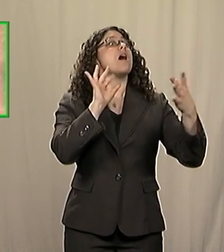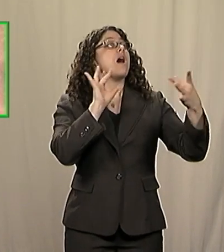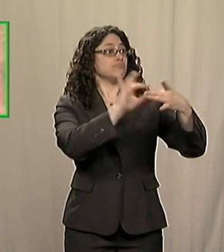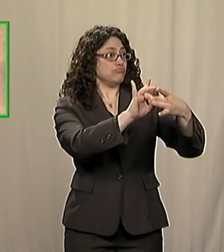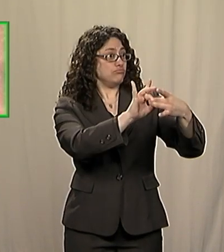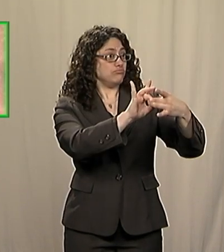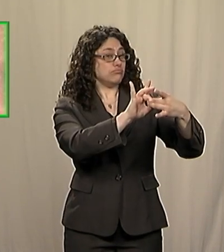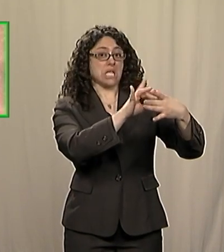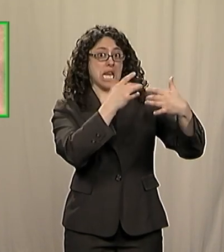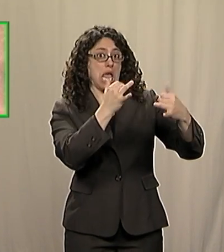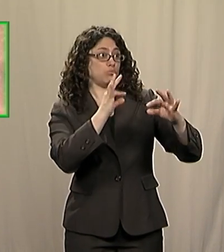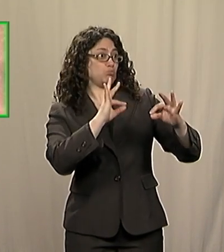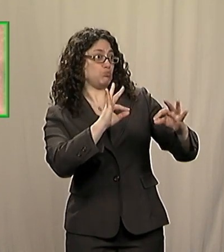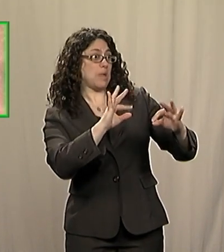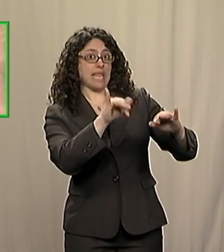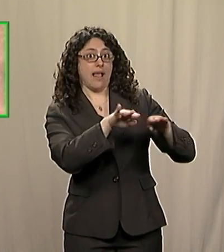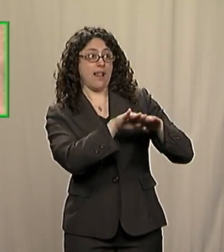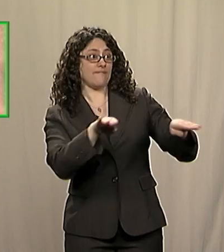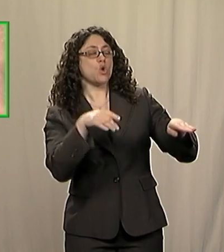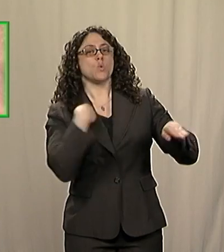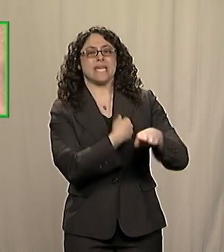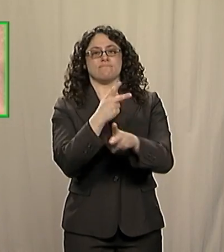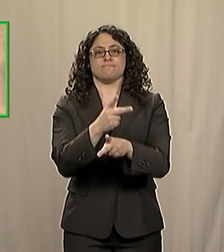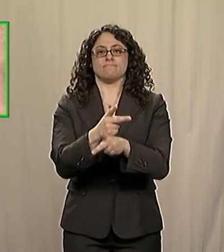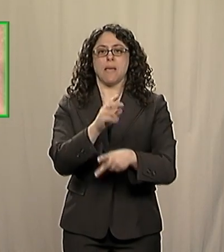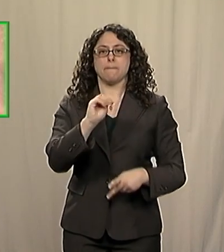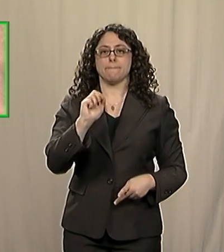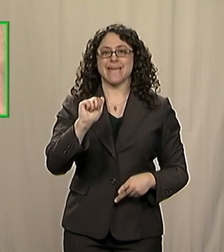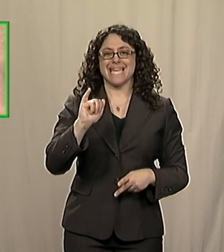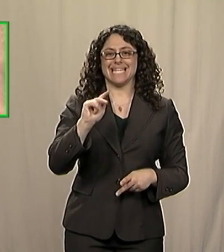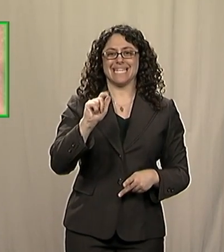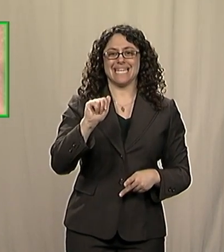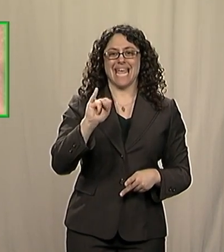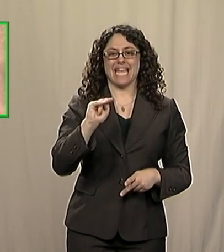We do not increase or decrease the interactions.